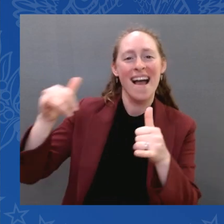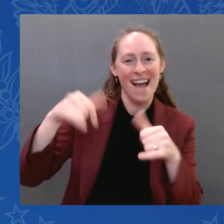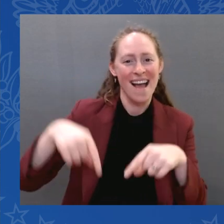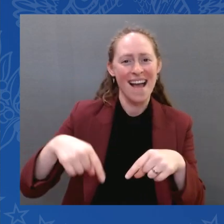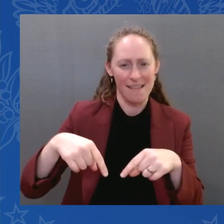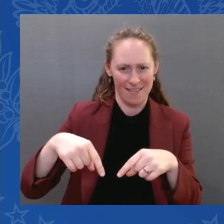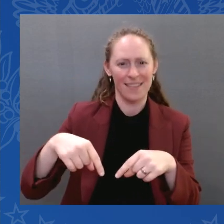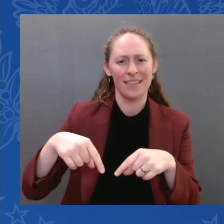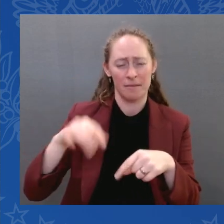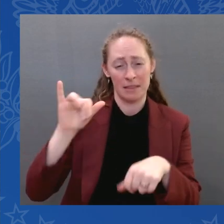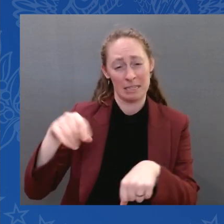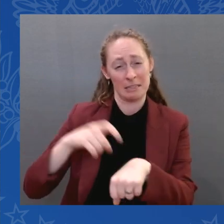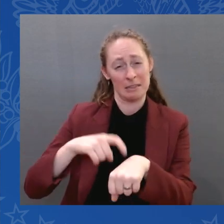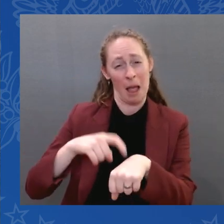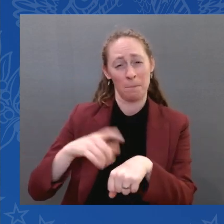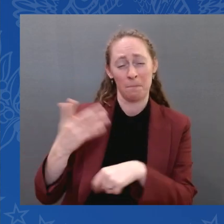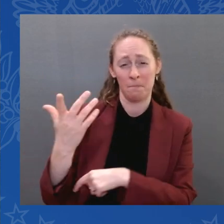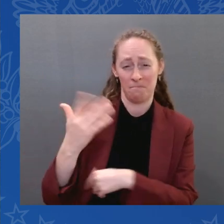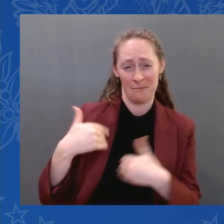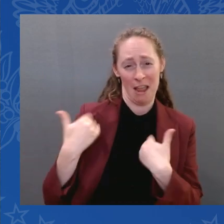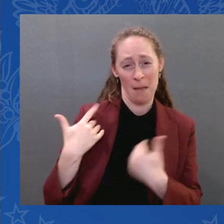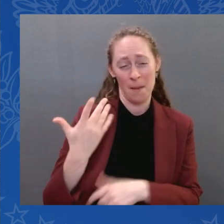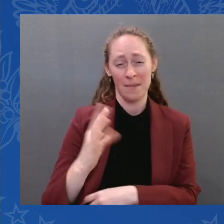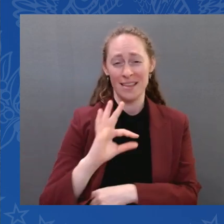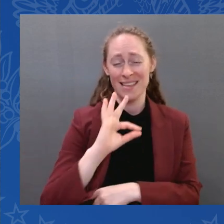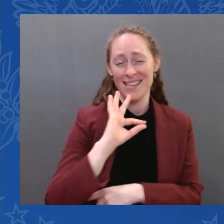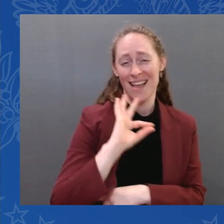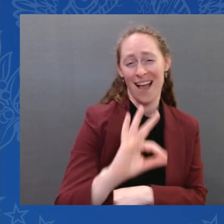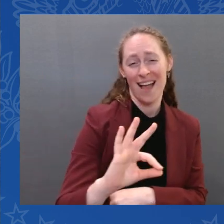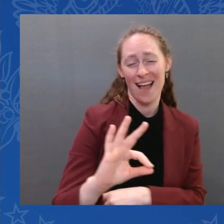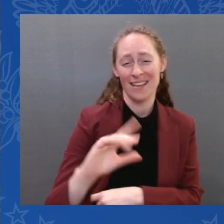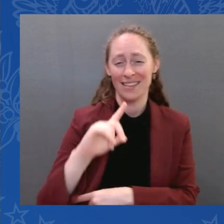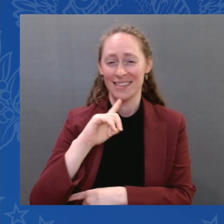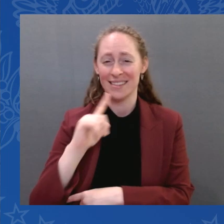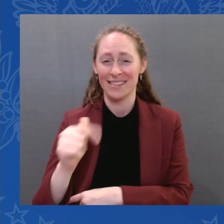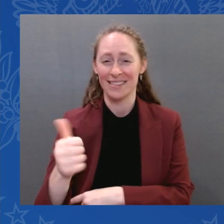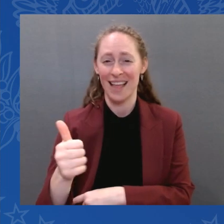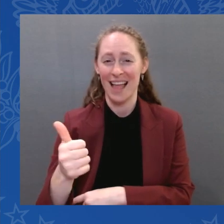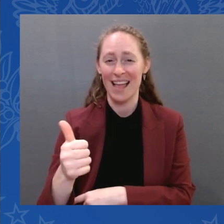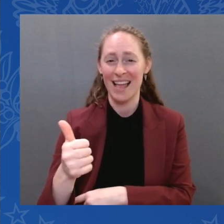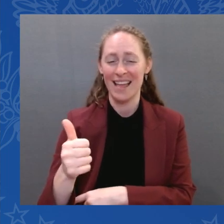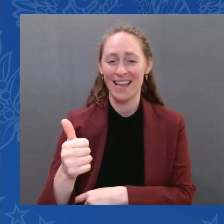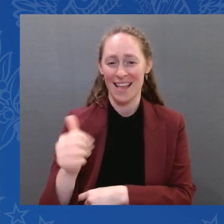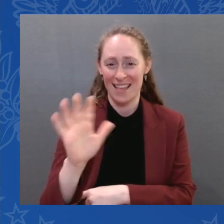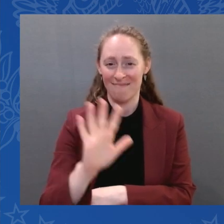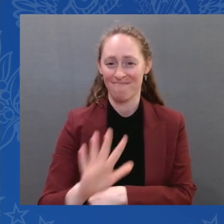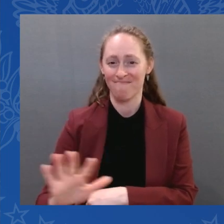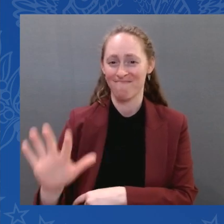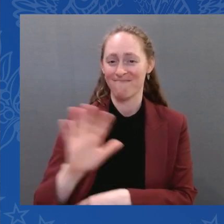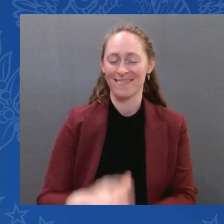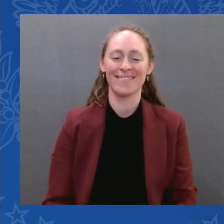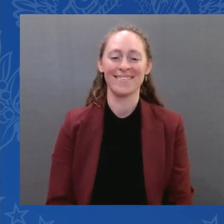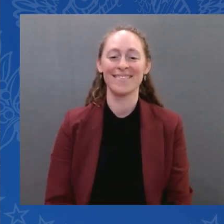And I have that in our kitchen, on the kitchen table. And our kids would be here running around on the lawn